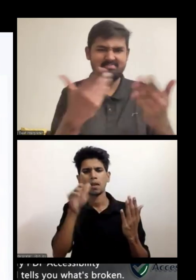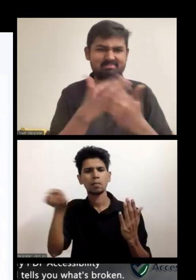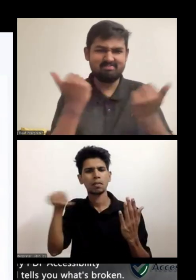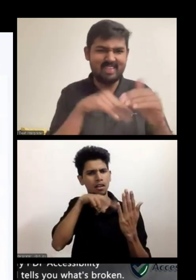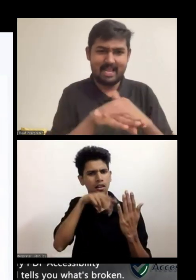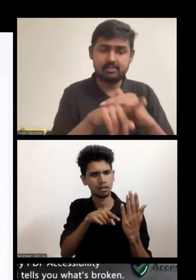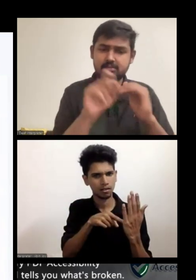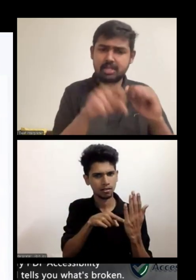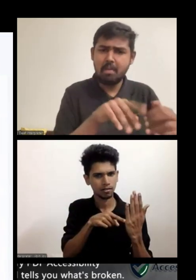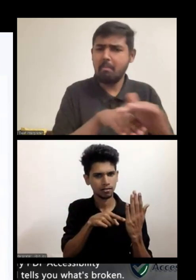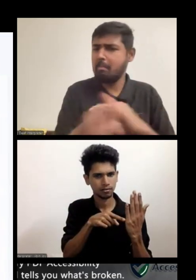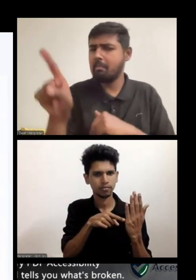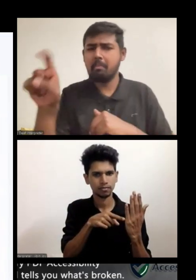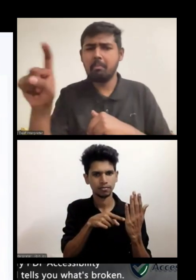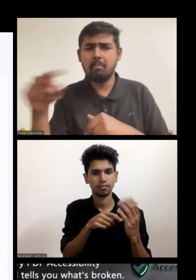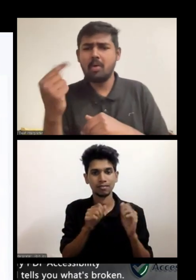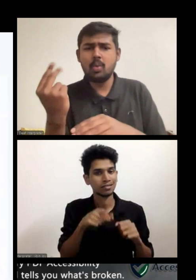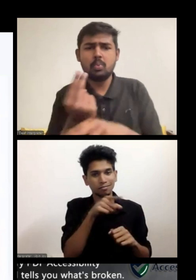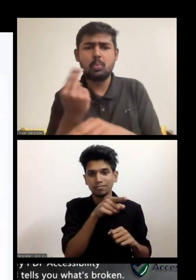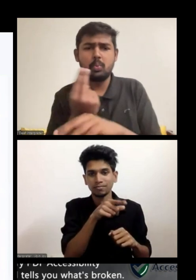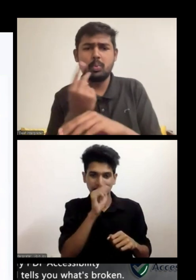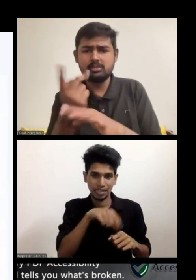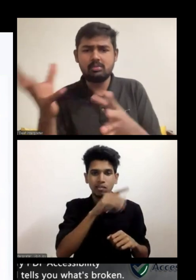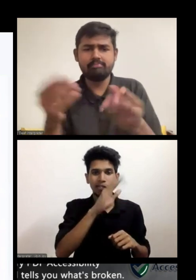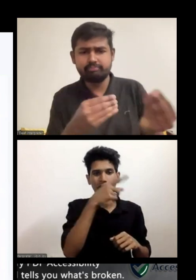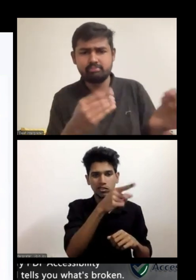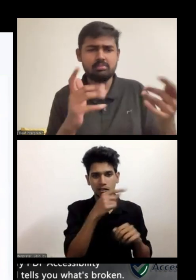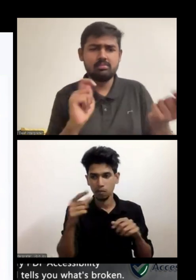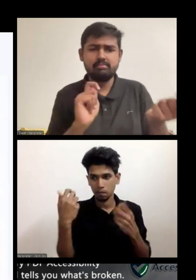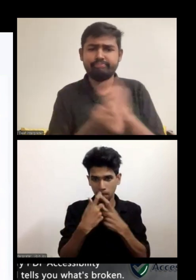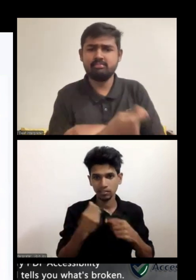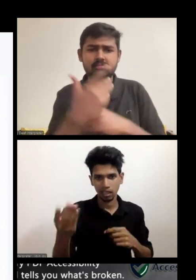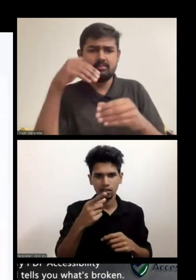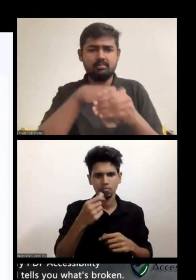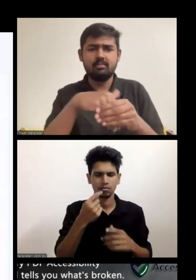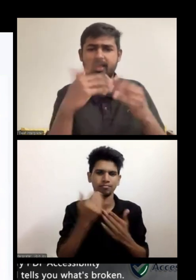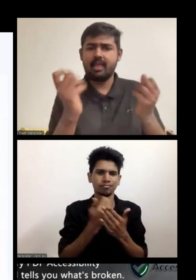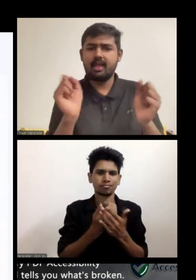And I believe that if we are working for a goal that we are always spreading the awareness that we